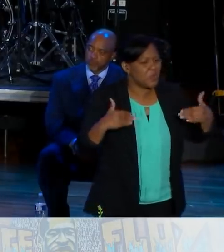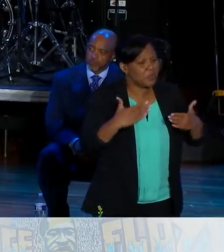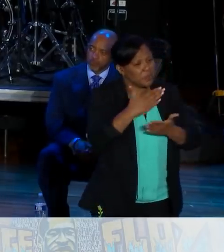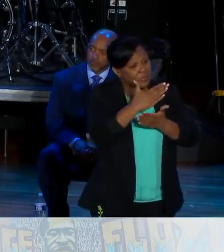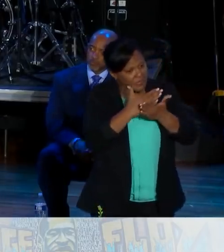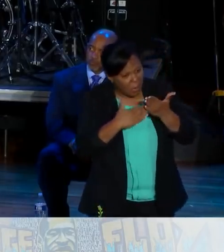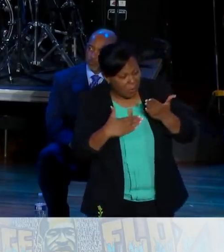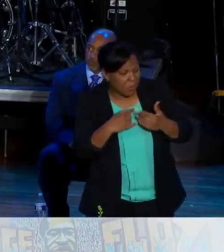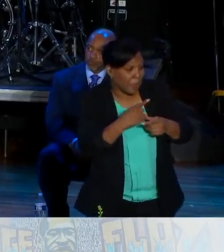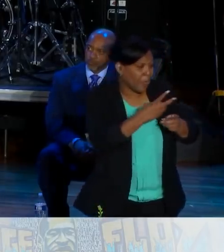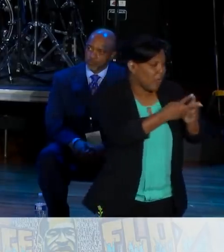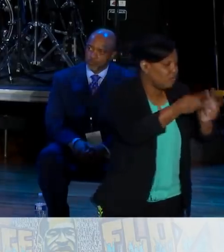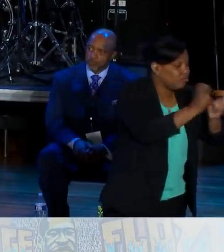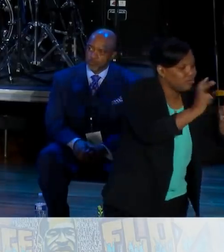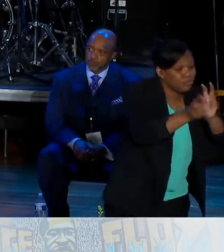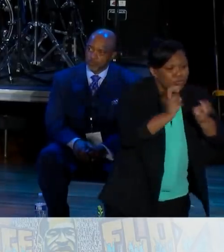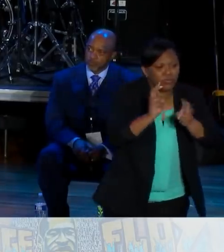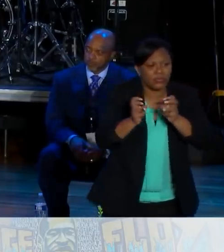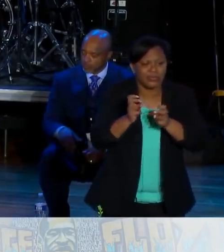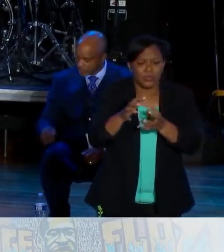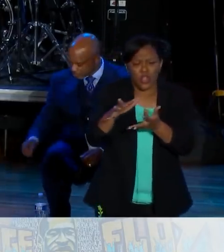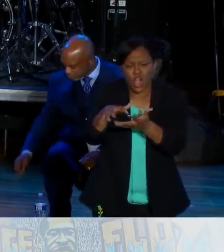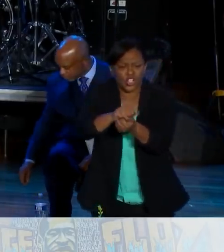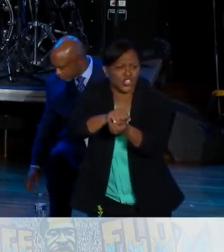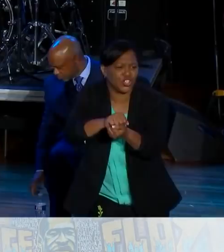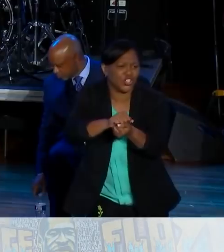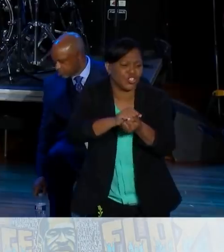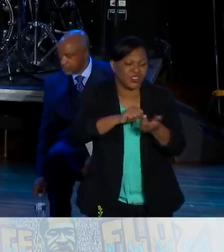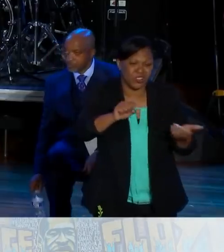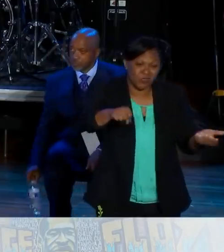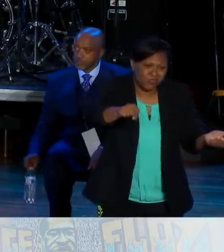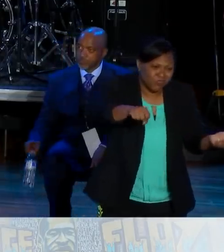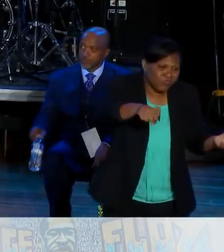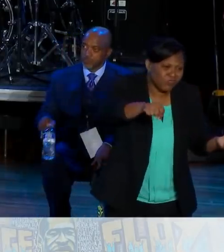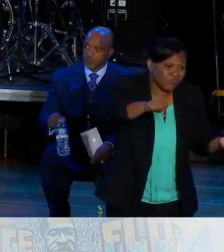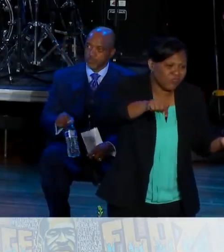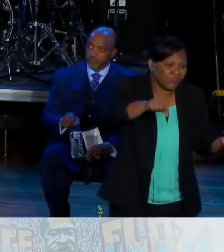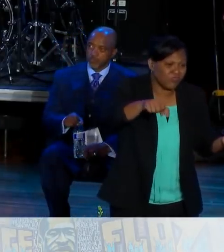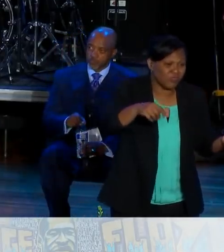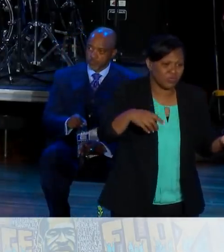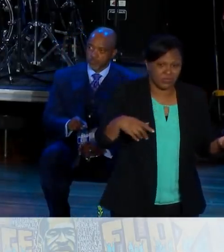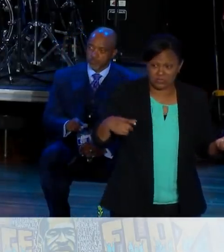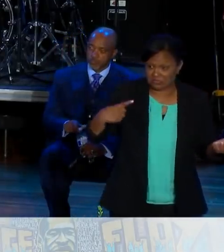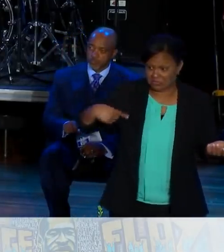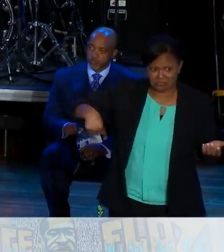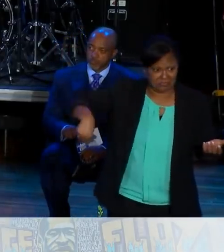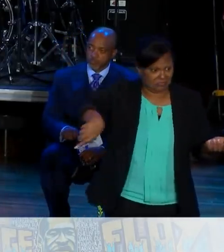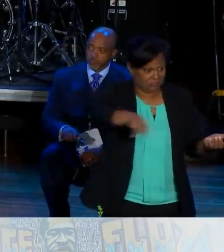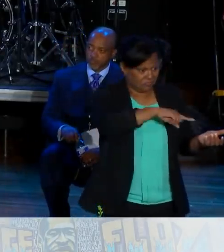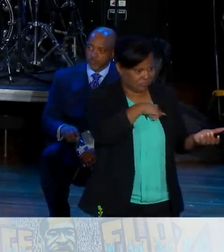THERE HAVE BEEN PROTESTS ALL OVER THE WORLD. SOME HAVE LOOTED AND DONE OTHER THINGS.